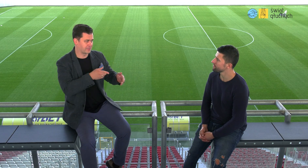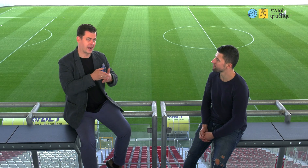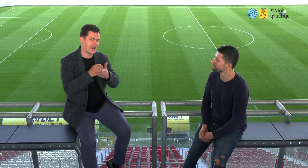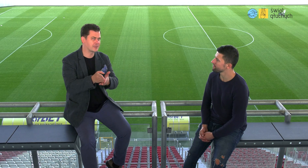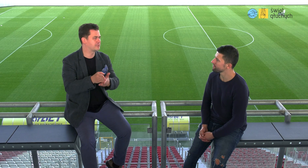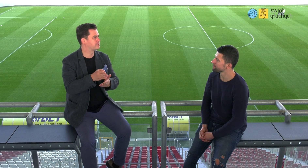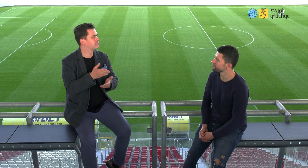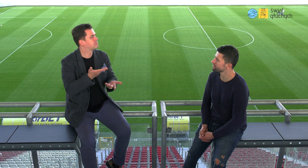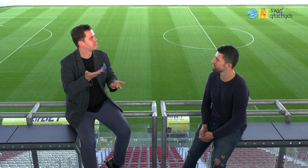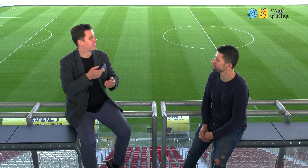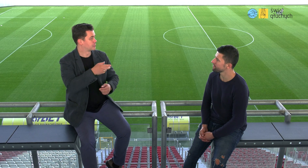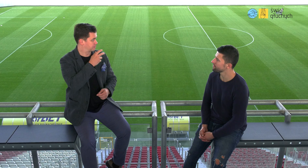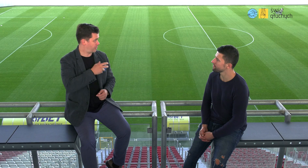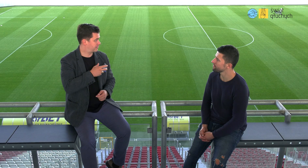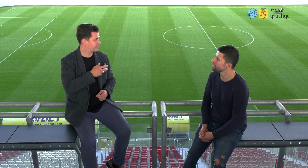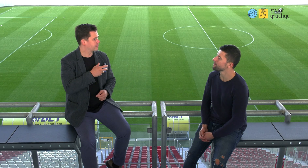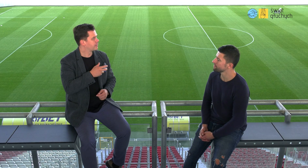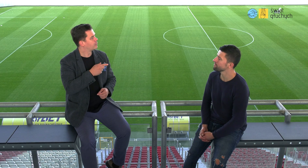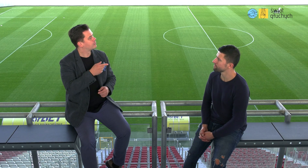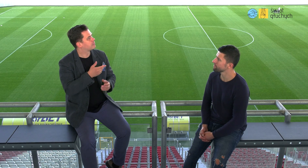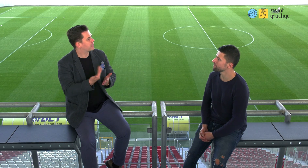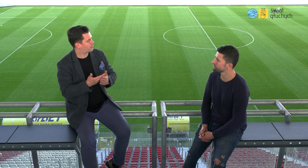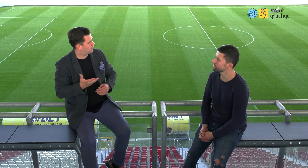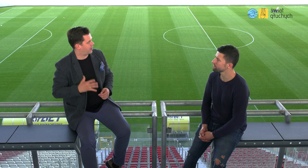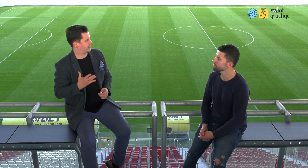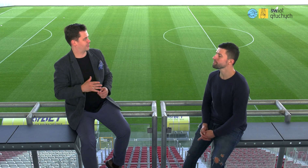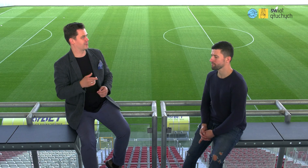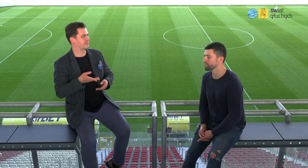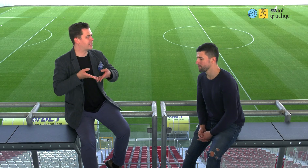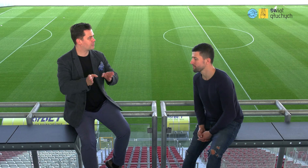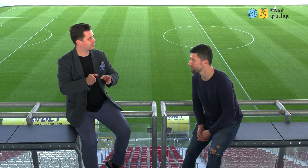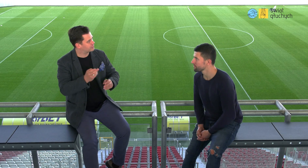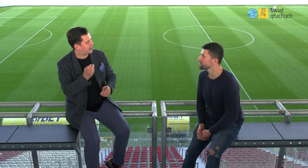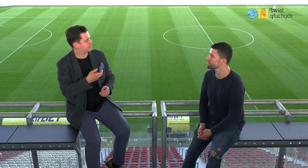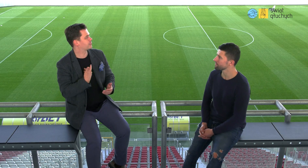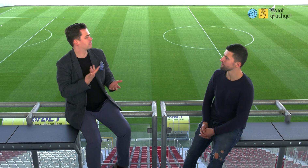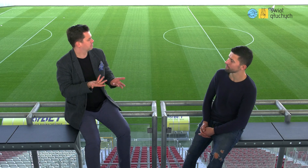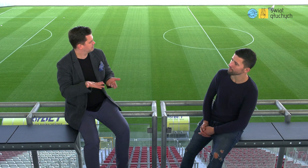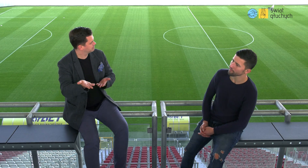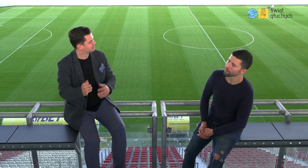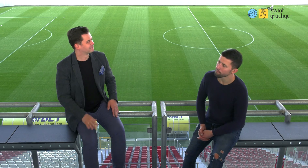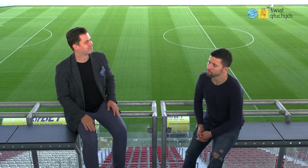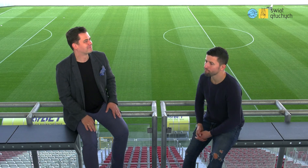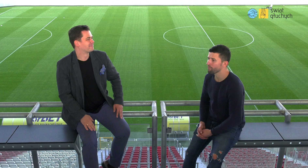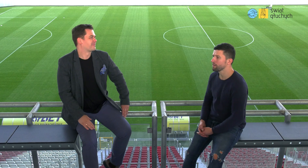Maybe you have some advice for them In the field of sports? Why should you choose this path? What would you like to say about this topic?